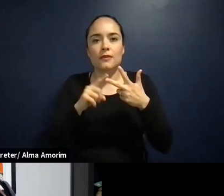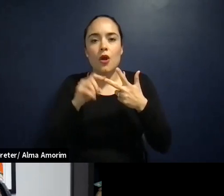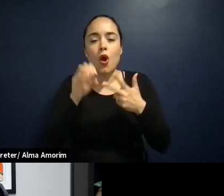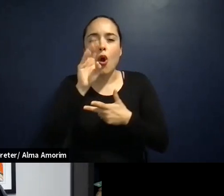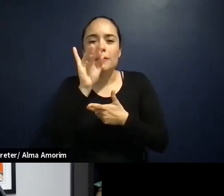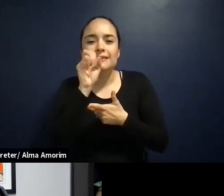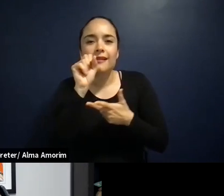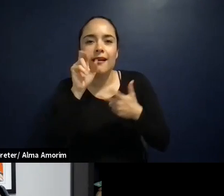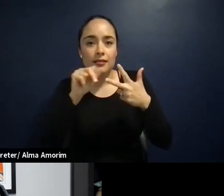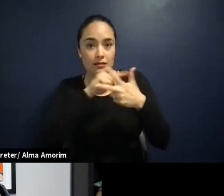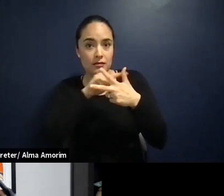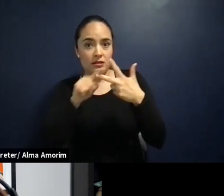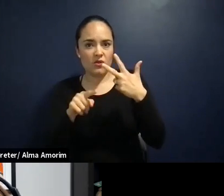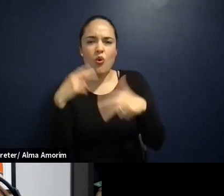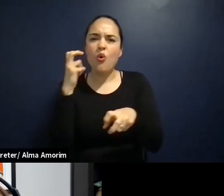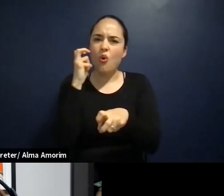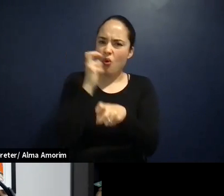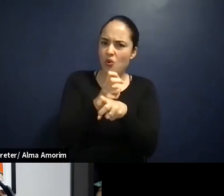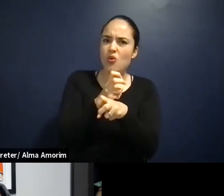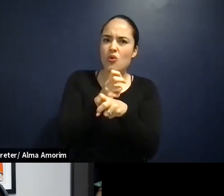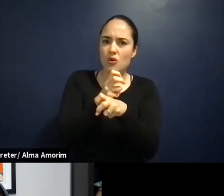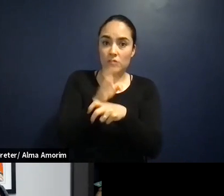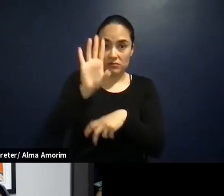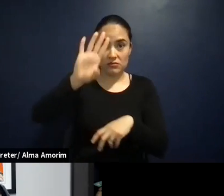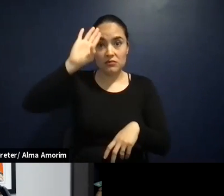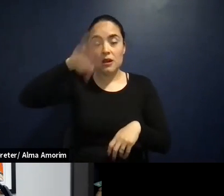and you can cut your vegetables on them without scratching them. So, yeah, I